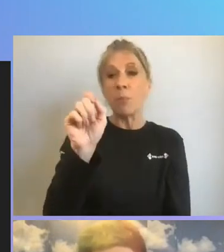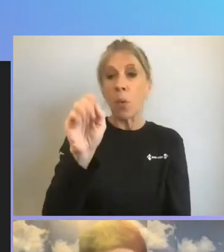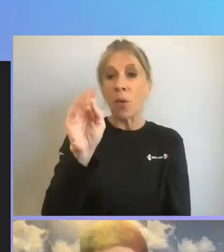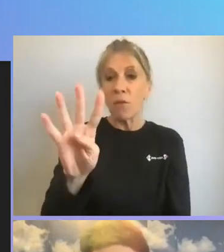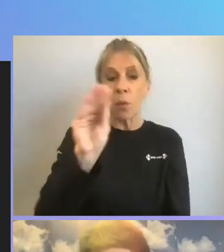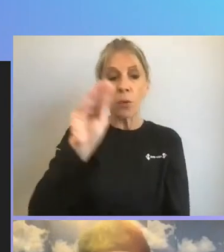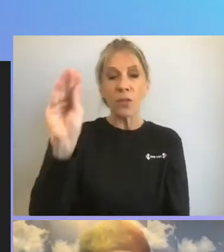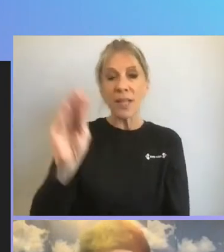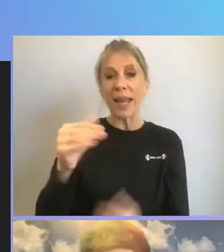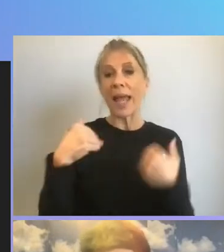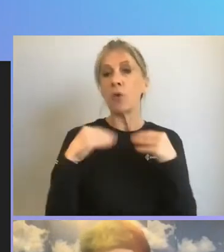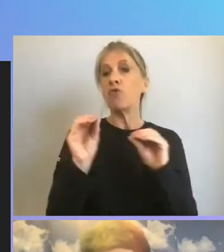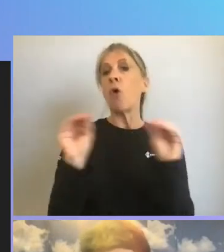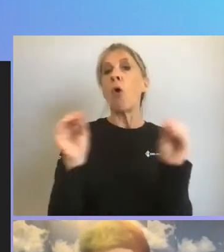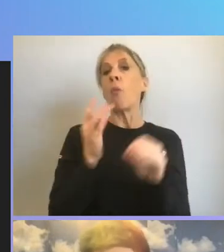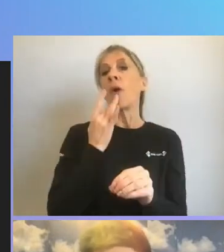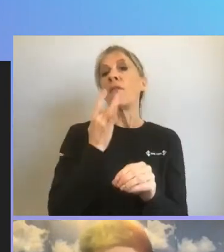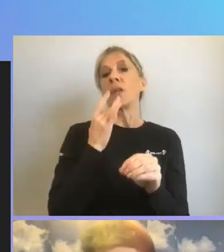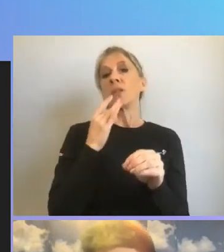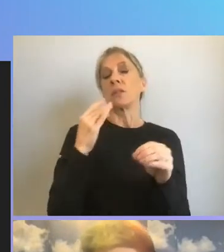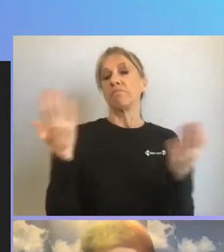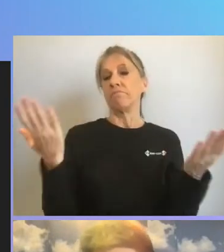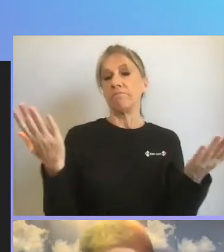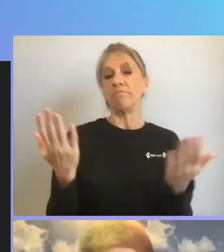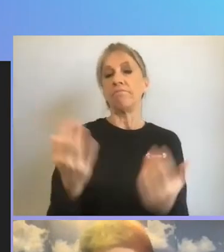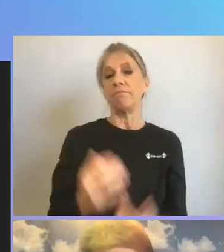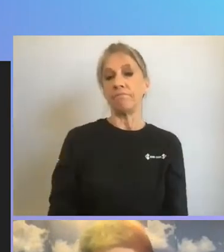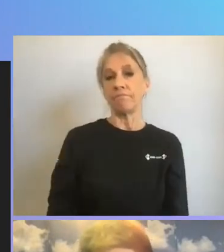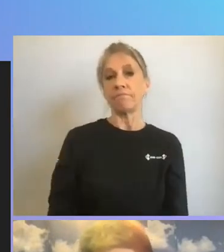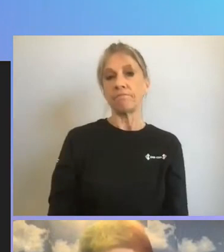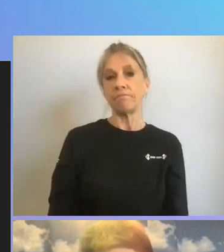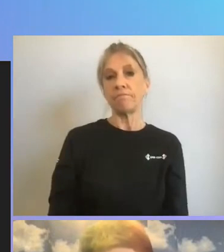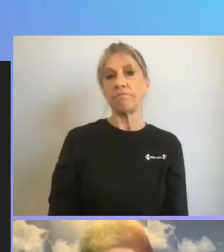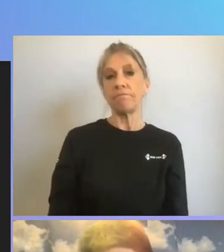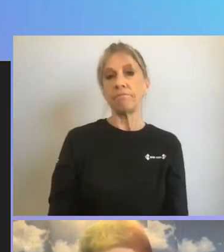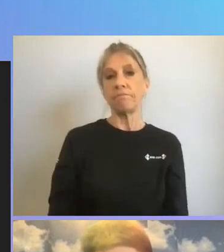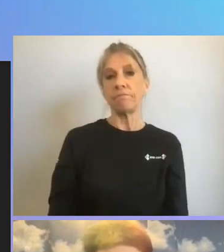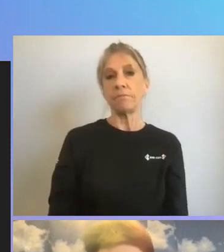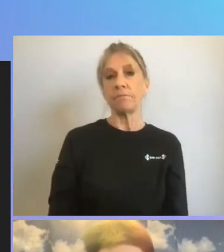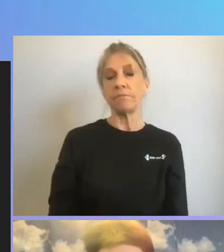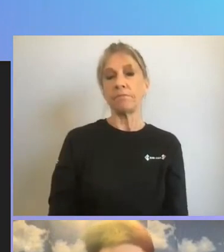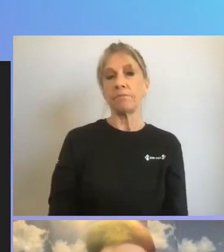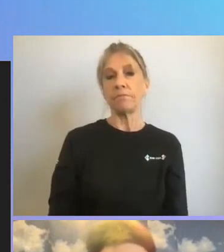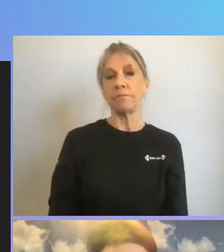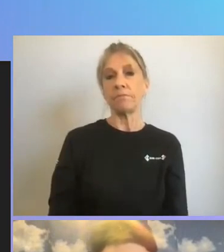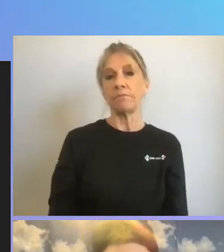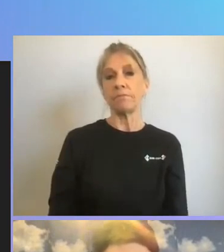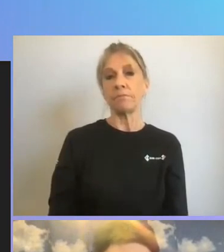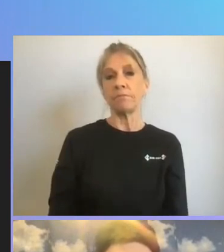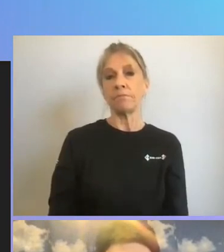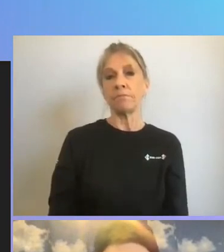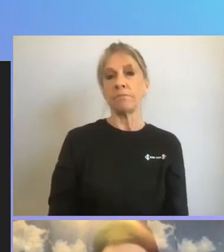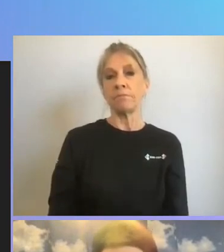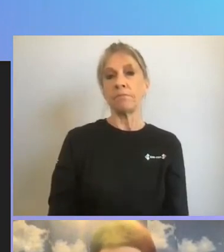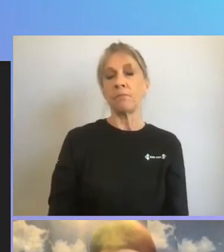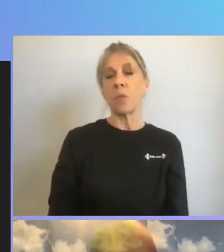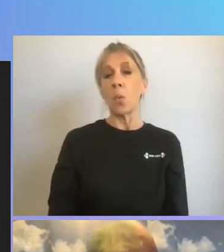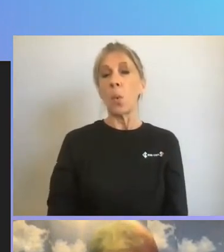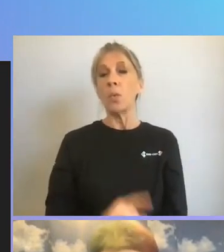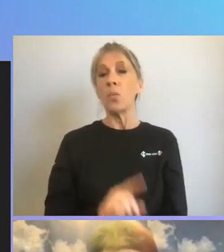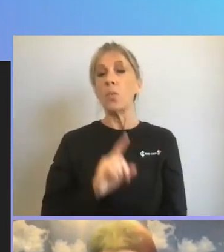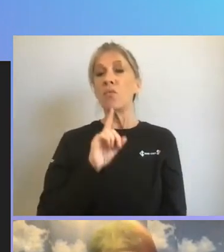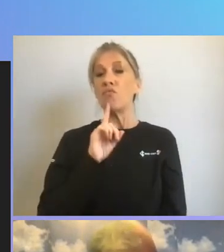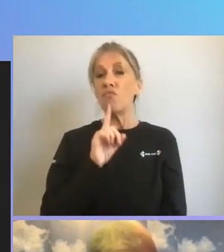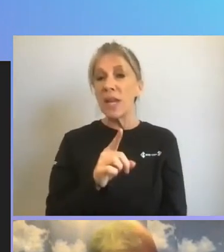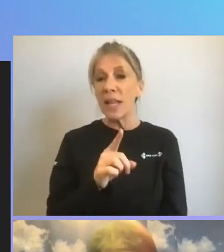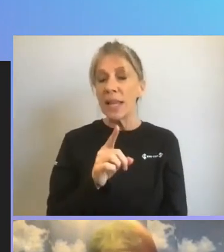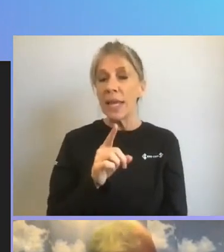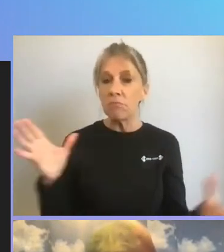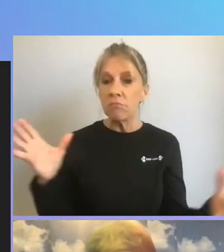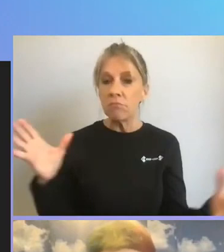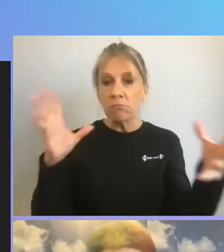preference at all. So when we